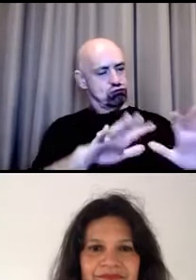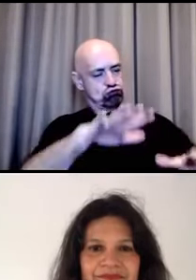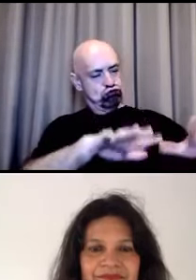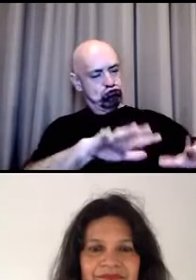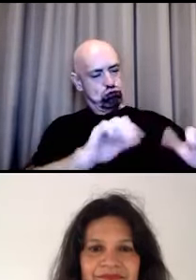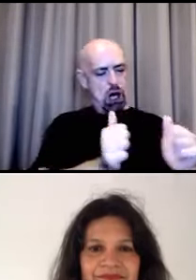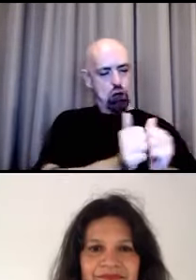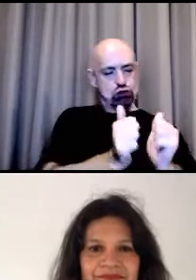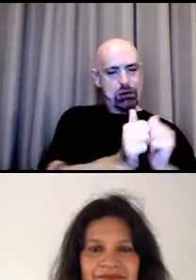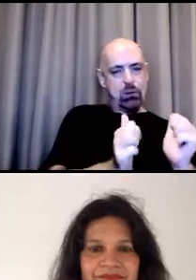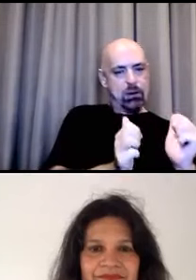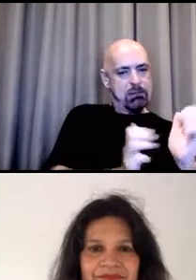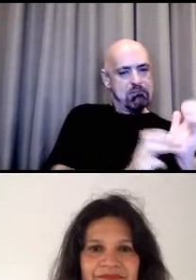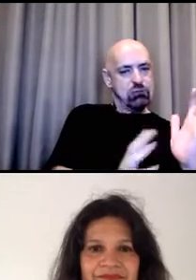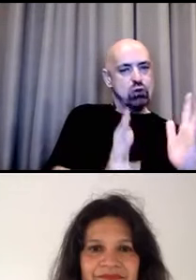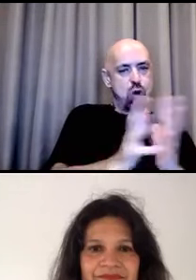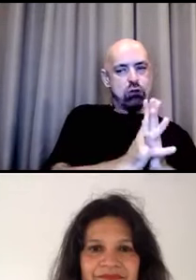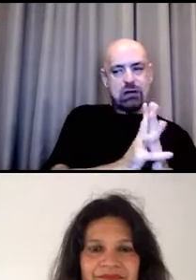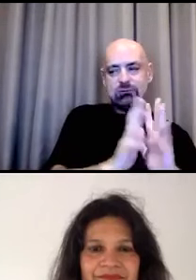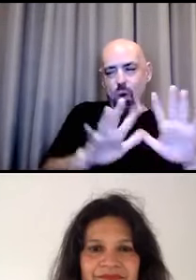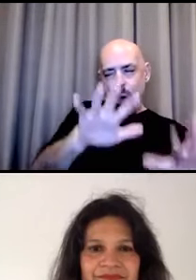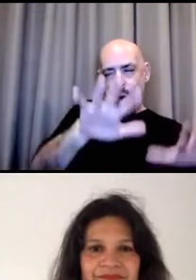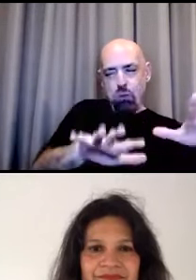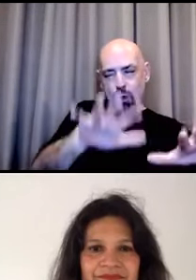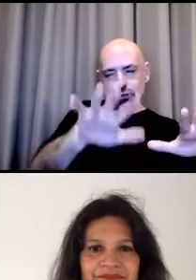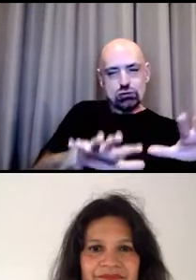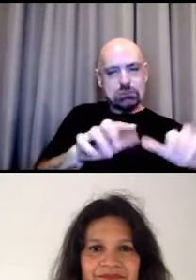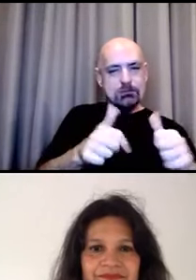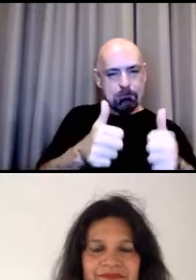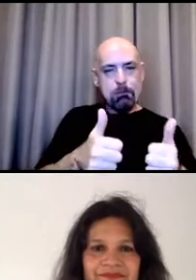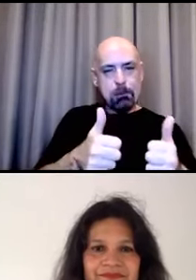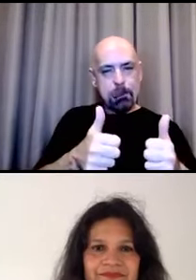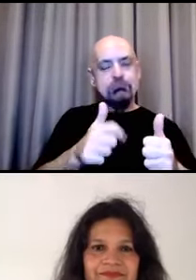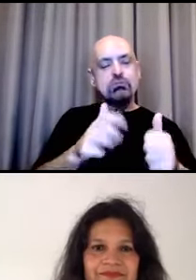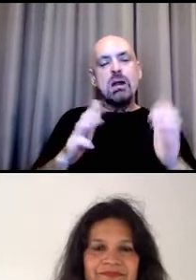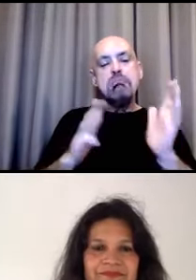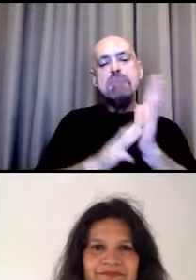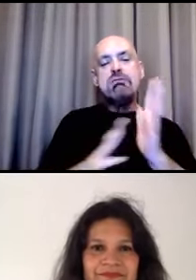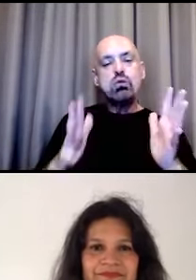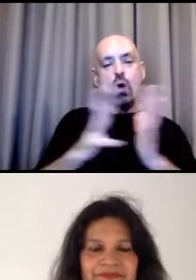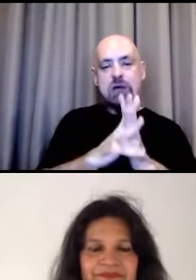anti slavery, he would have wanted that to be changed. So Tom Payne you know,